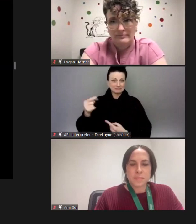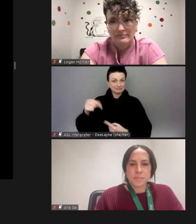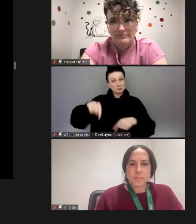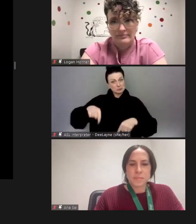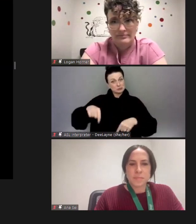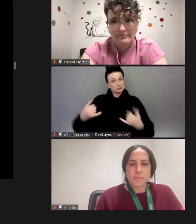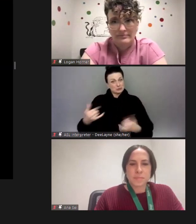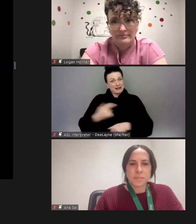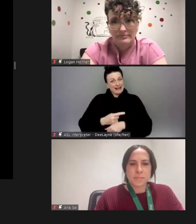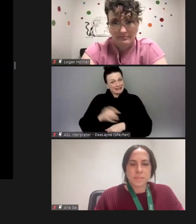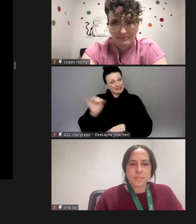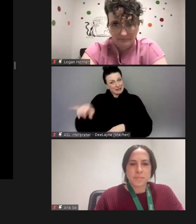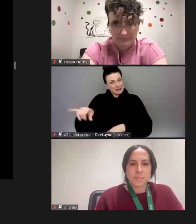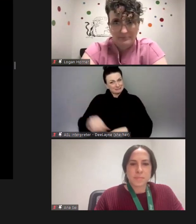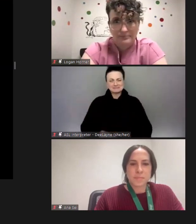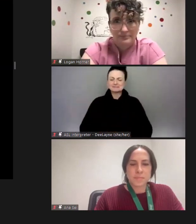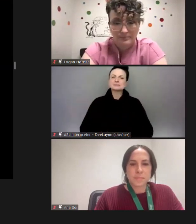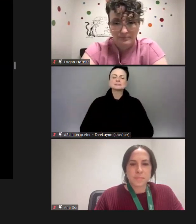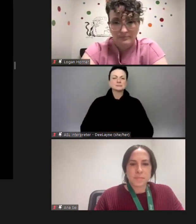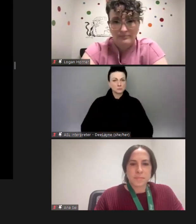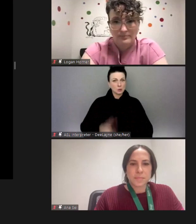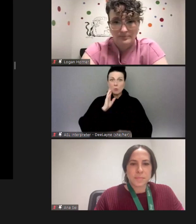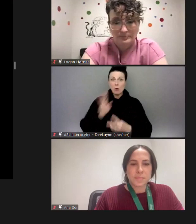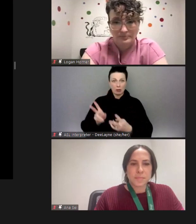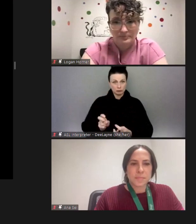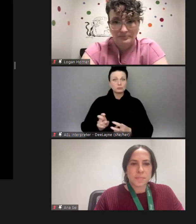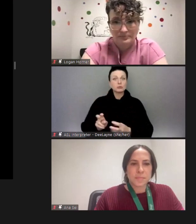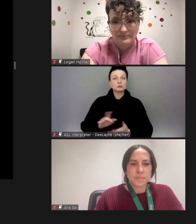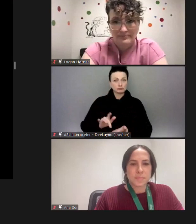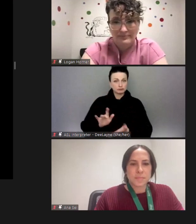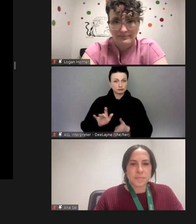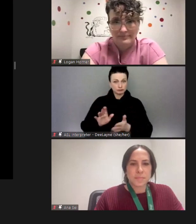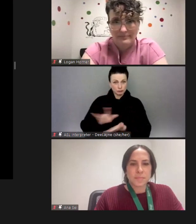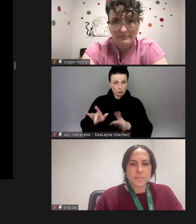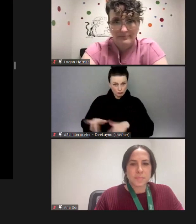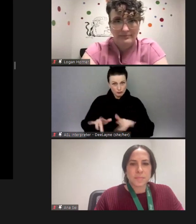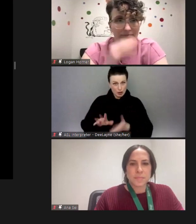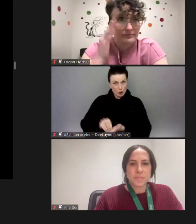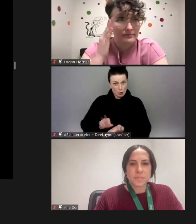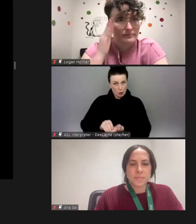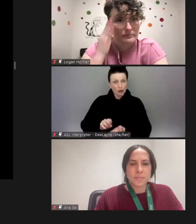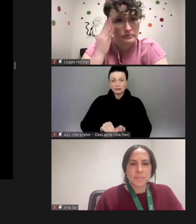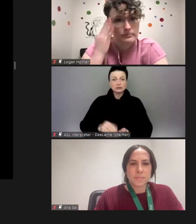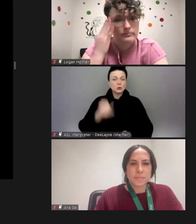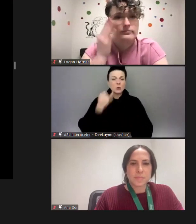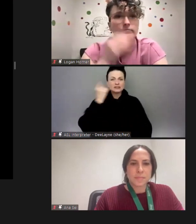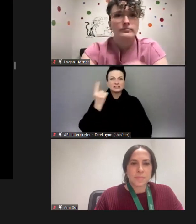is going to be recorded So if anything